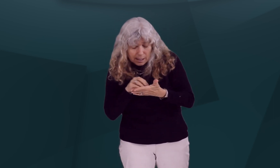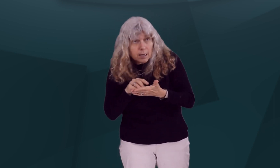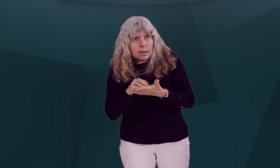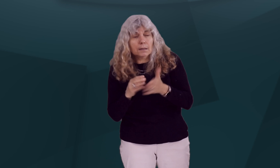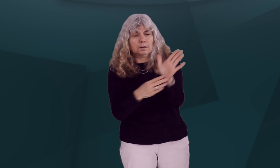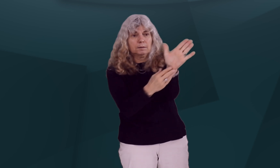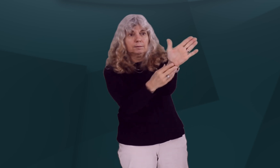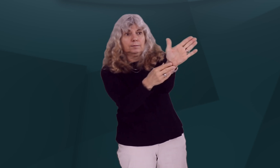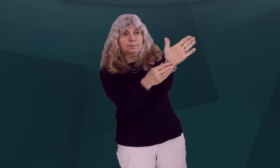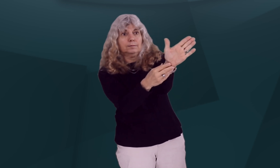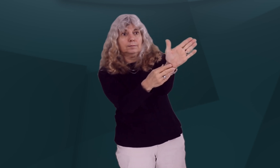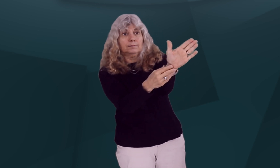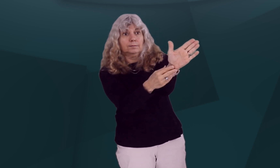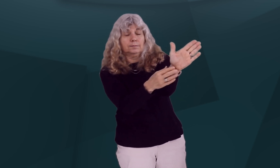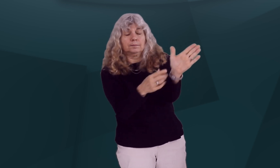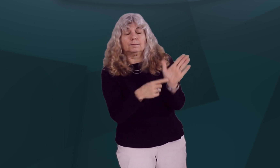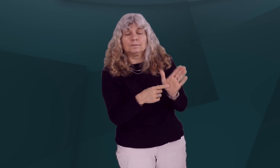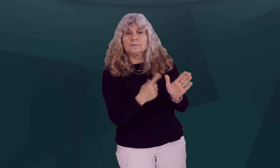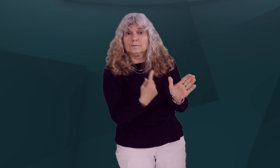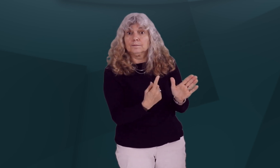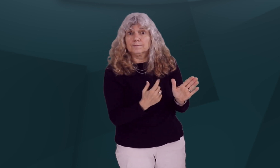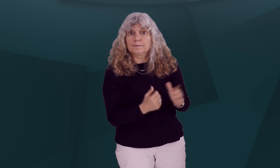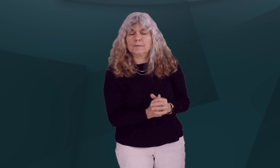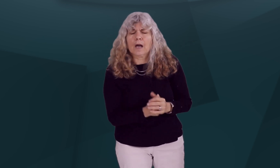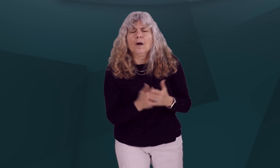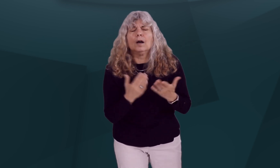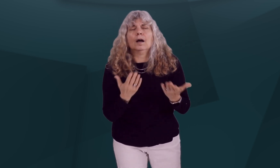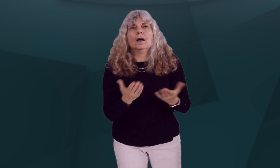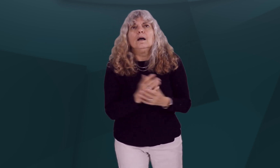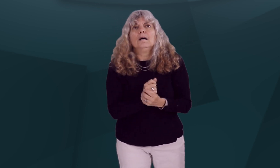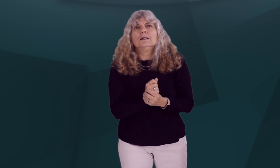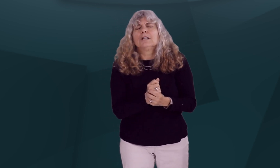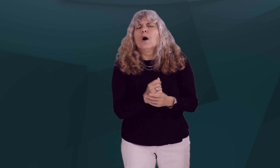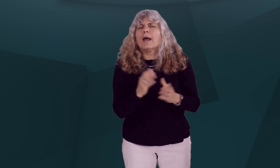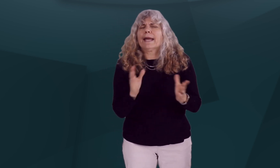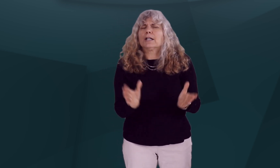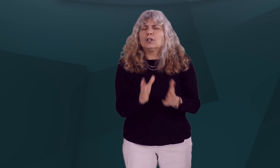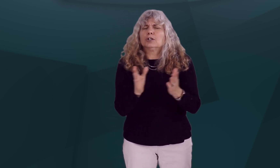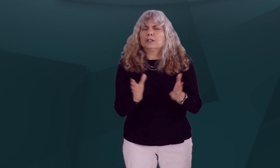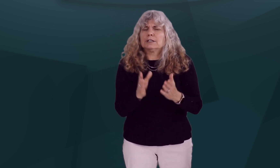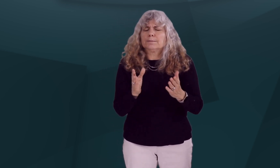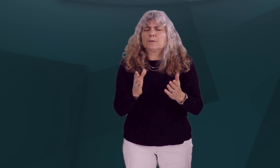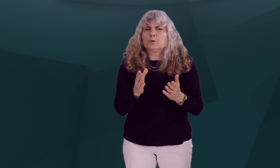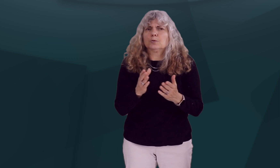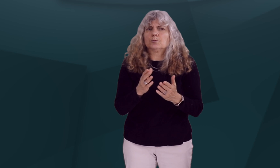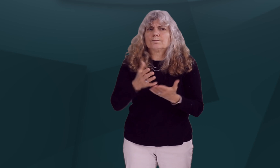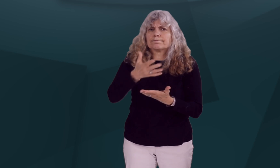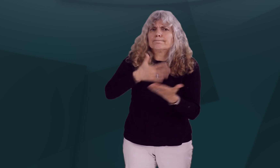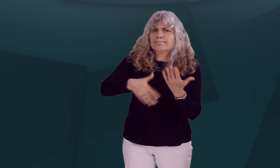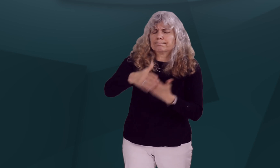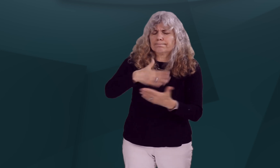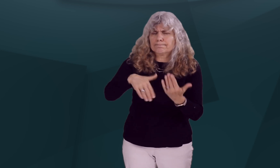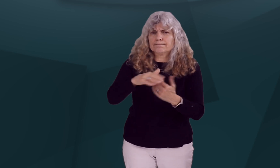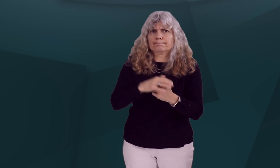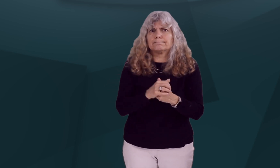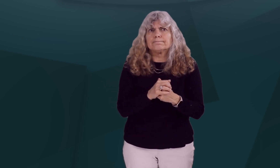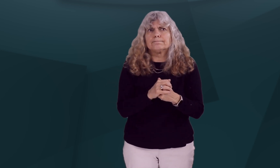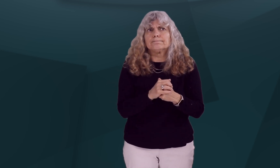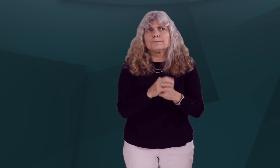and then they can see the words up on the menu, type them out, and then hold it up for the server to see.